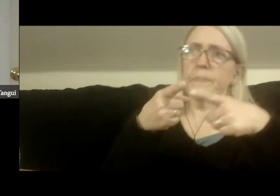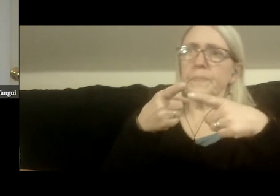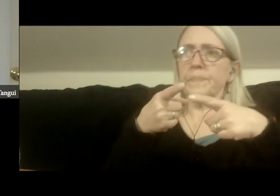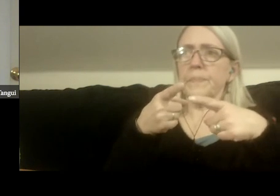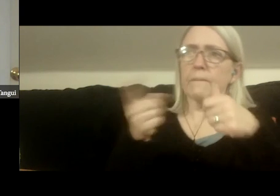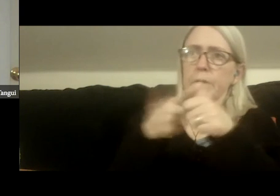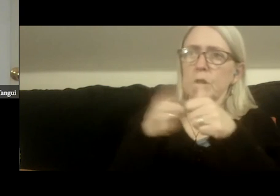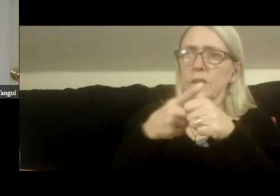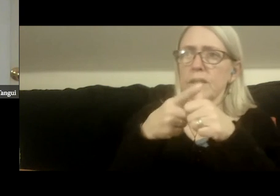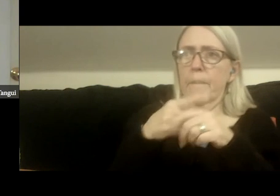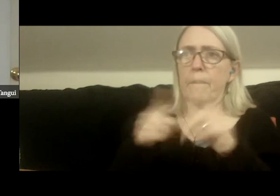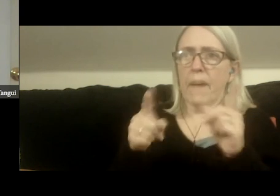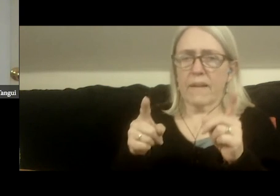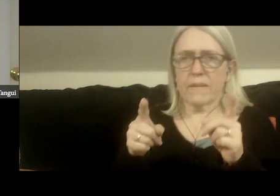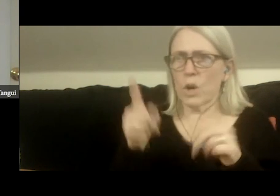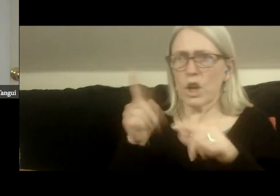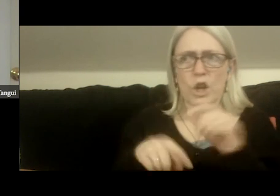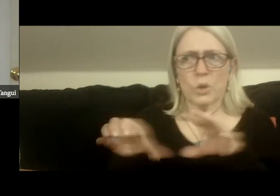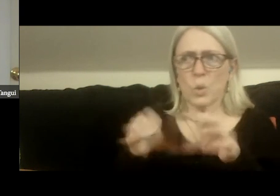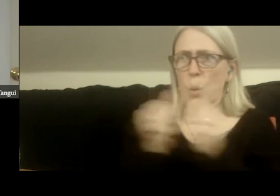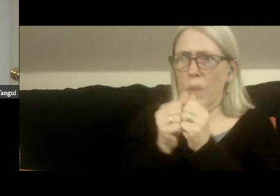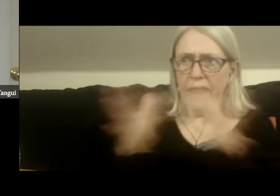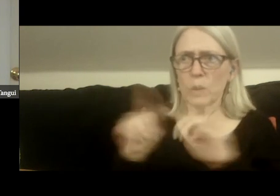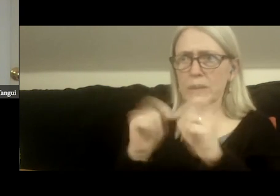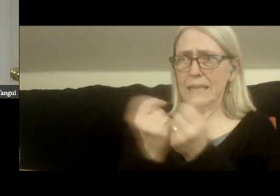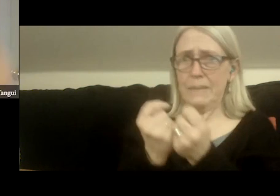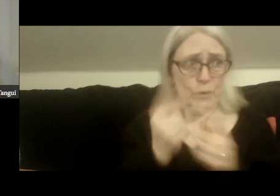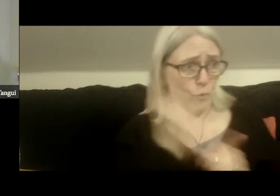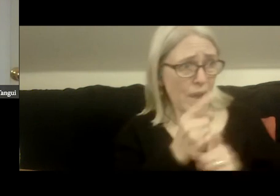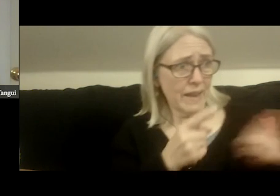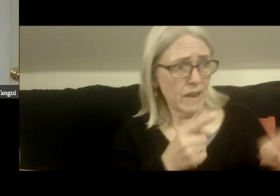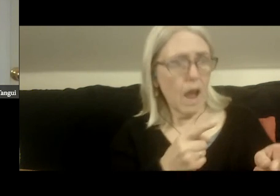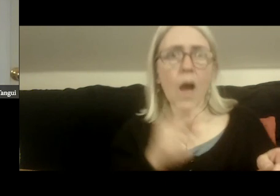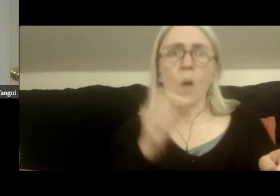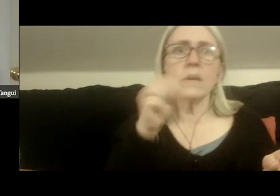the work that my colleagues and I did, in lots of ways, like building the car while driving the car.